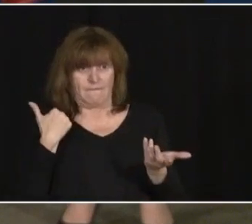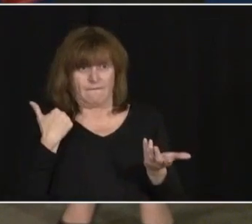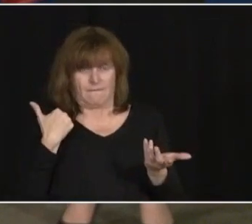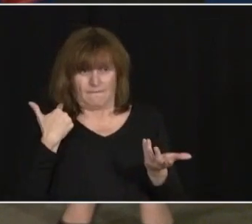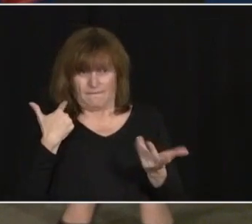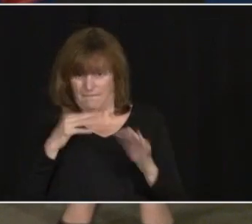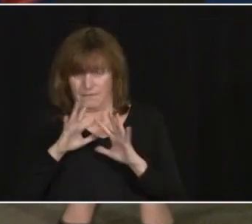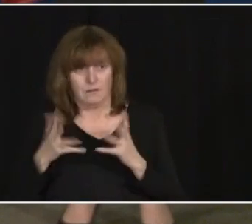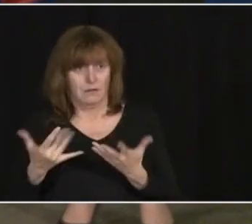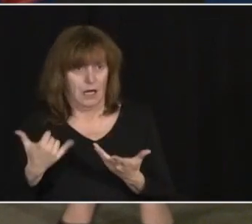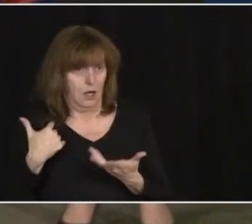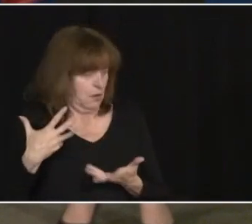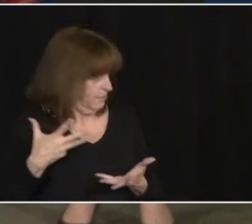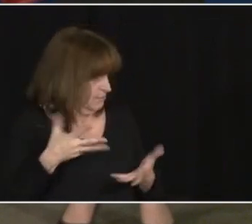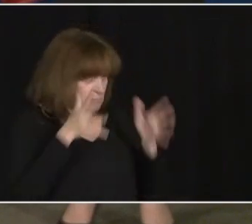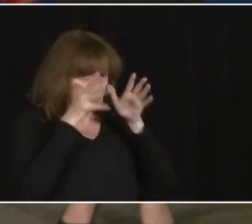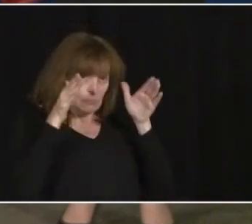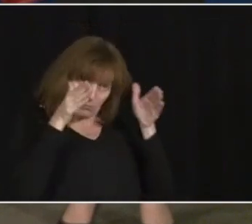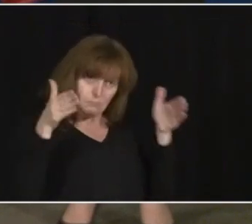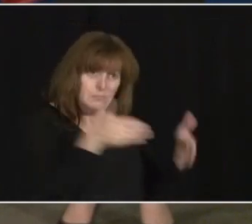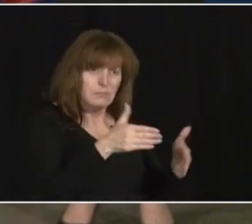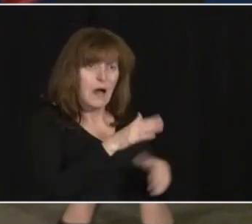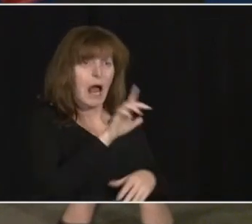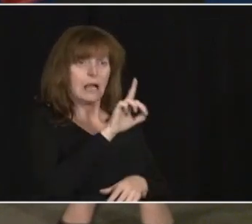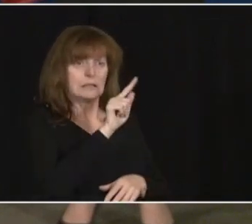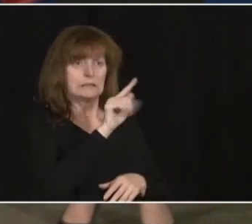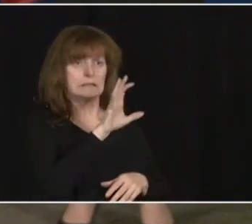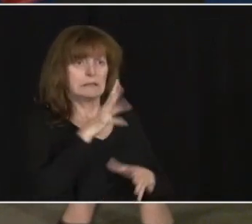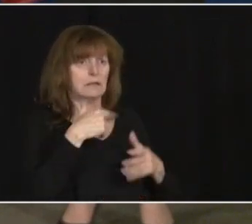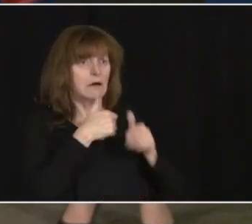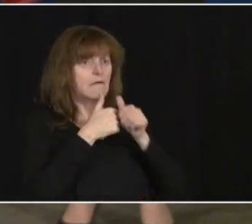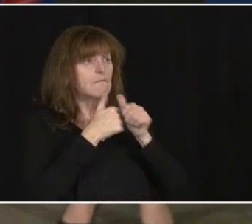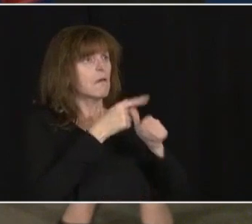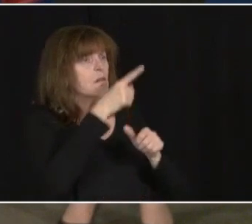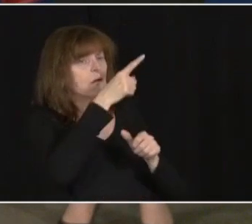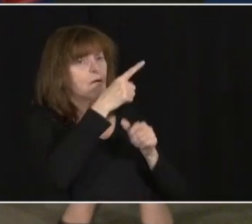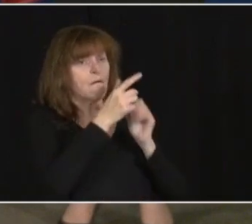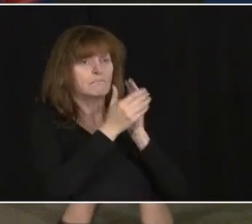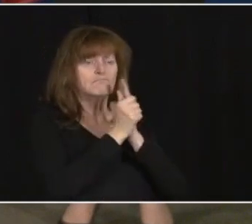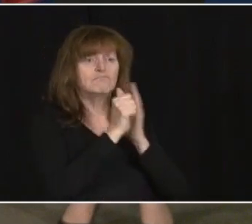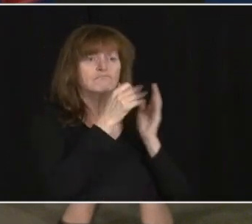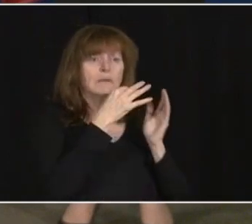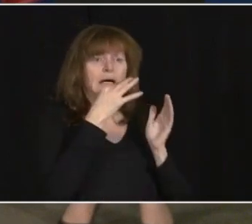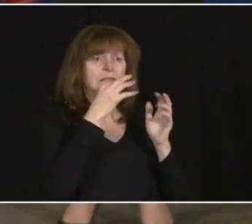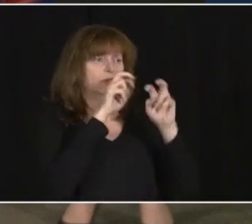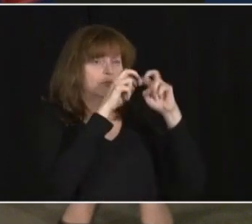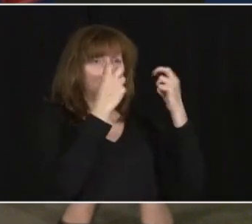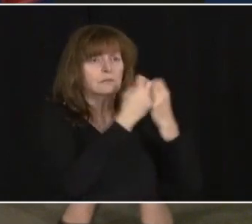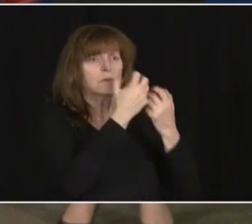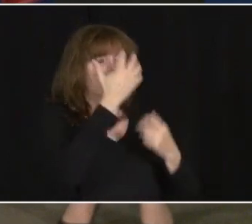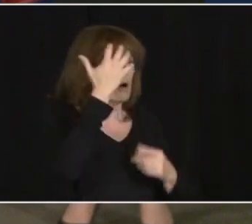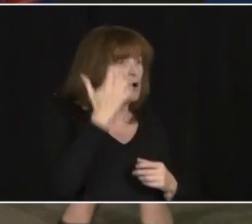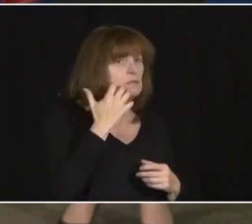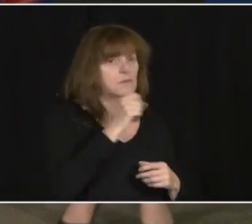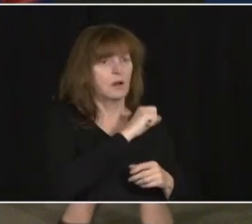We are putting every resource towards long-term care and listening to the experts and the hospital staff and from the hospitals to moving them